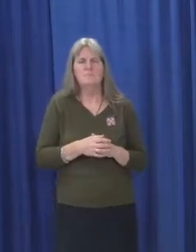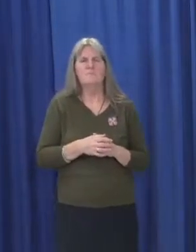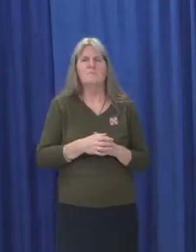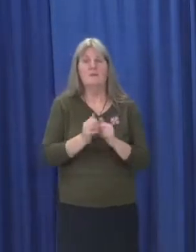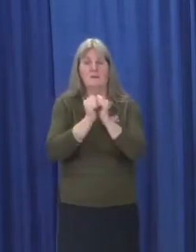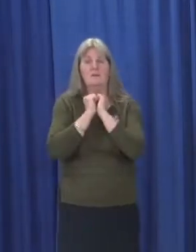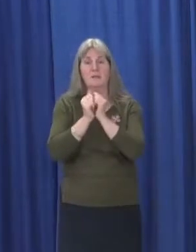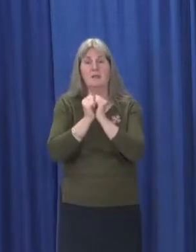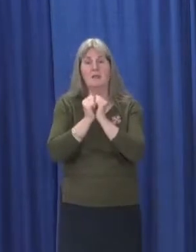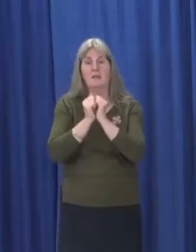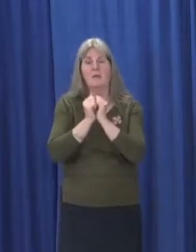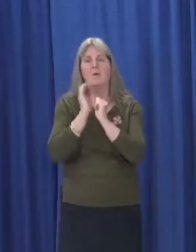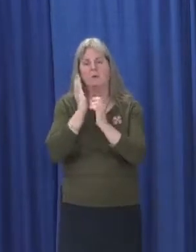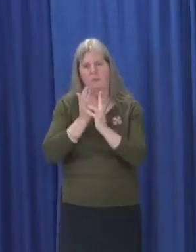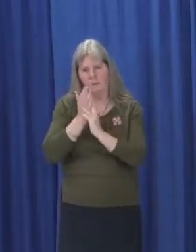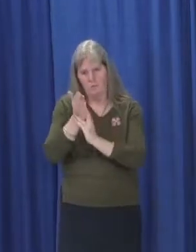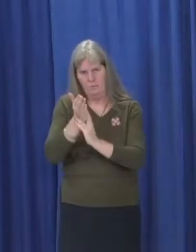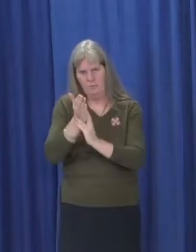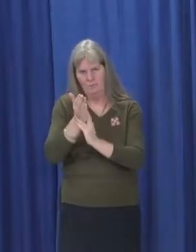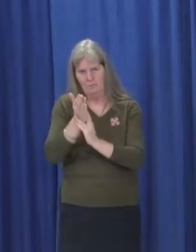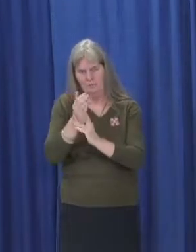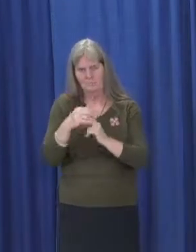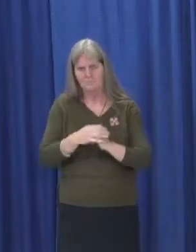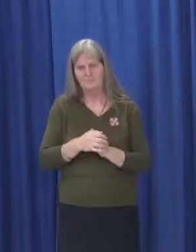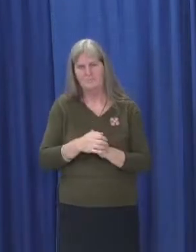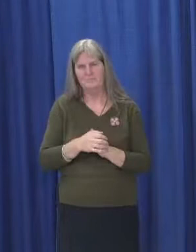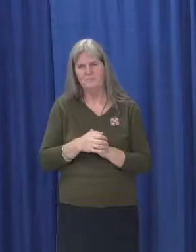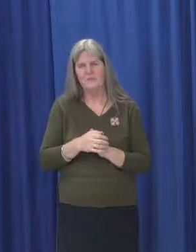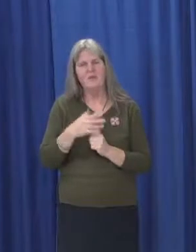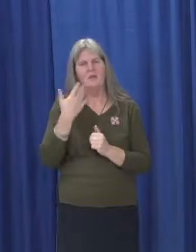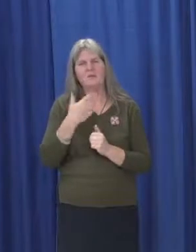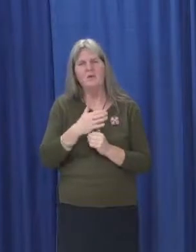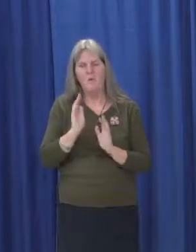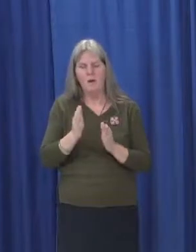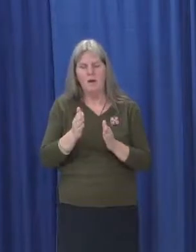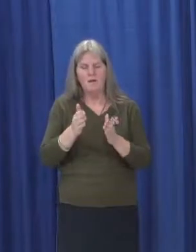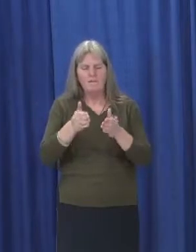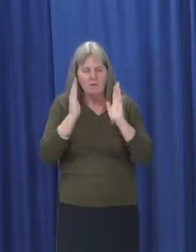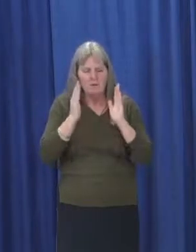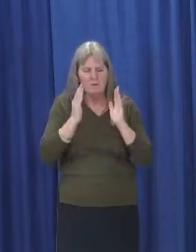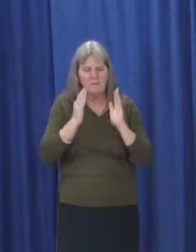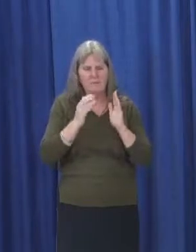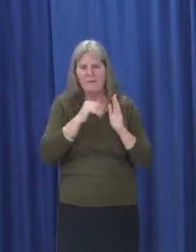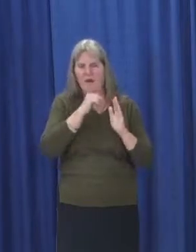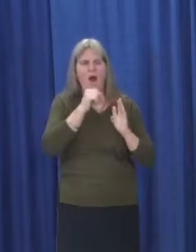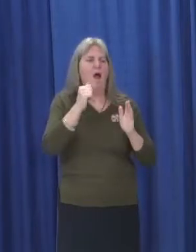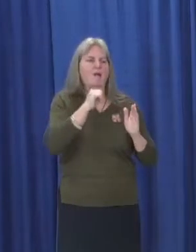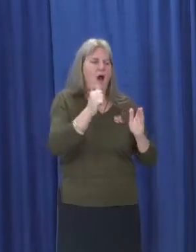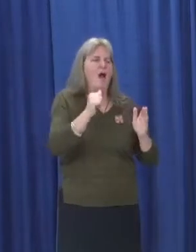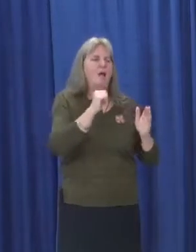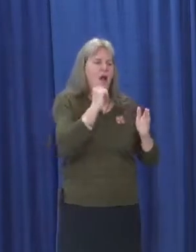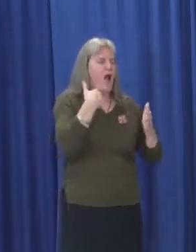through this together. Instead of seeing focus on things we've lost, or the things